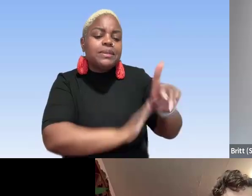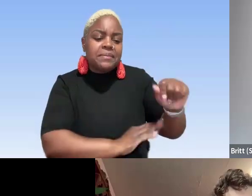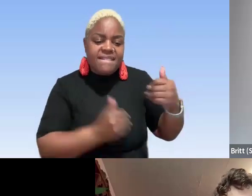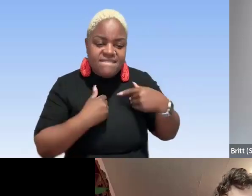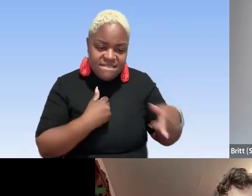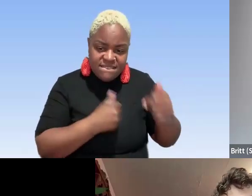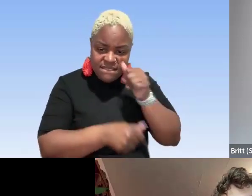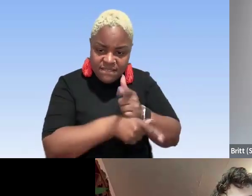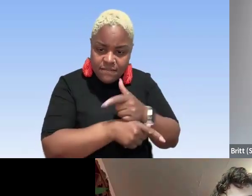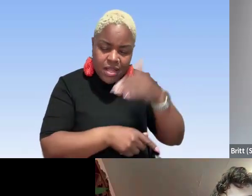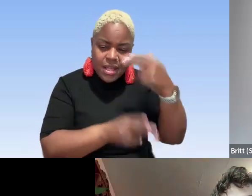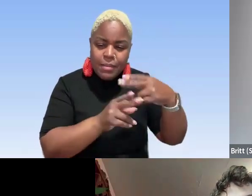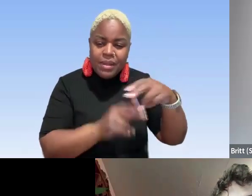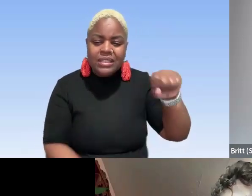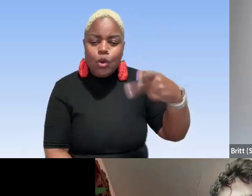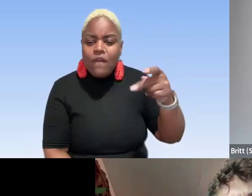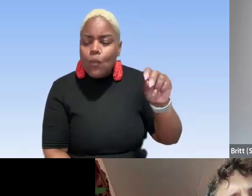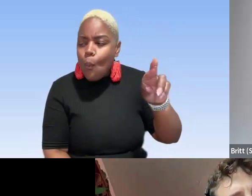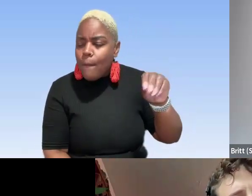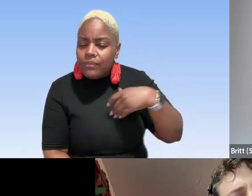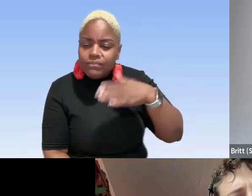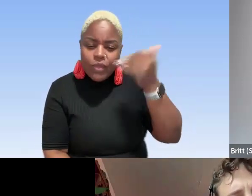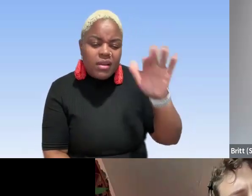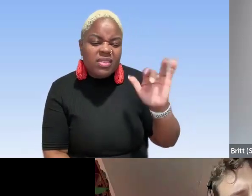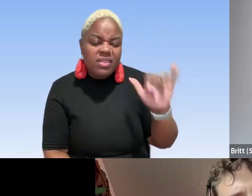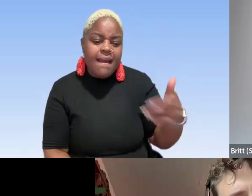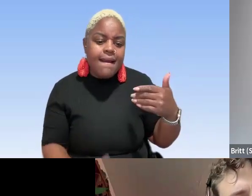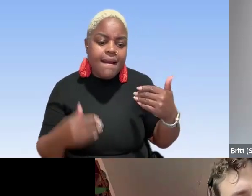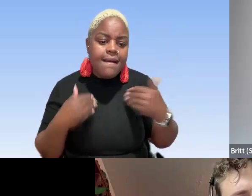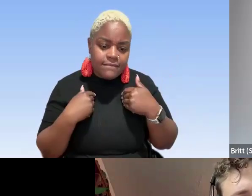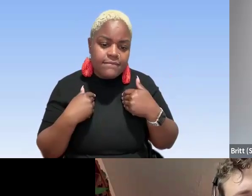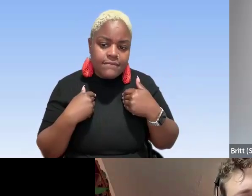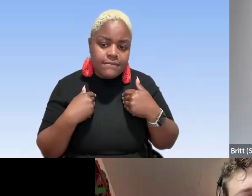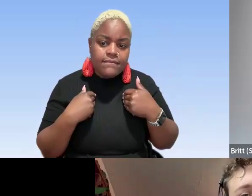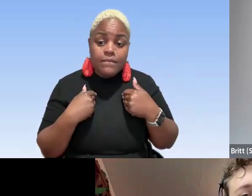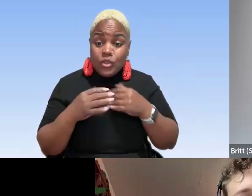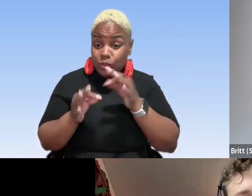Um, also, interpreters, please interrupt me if I start to speak too fast.